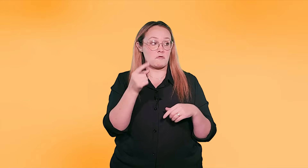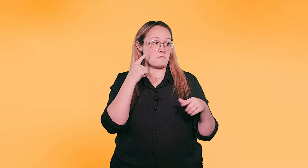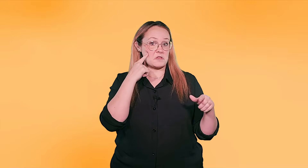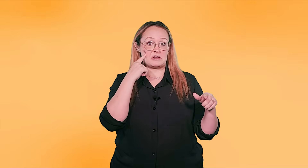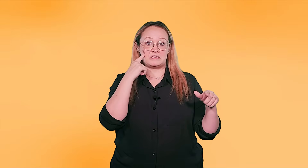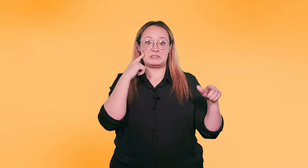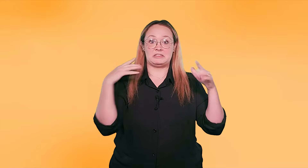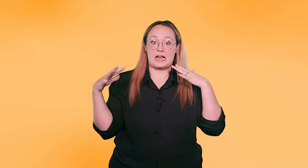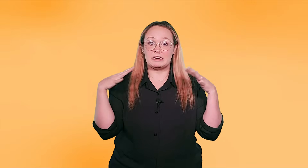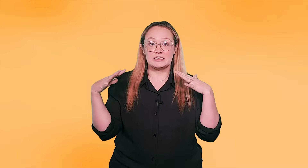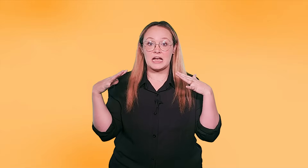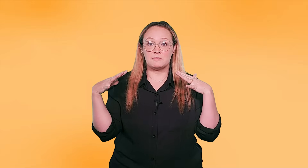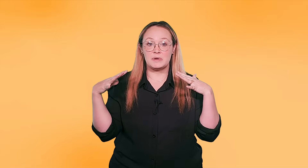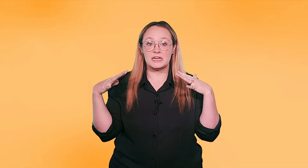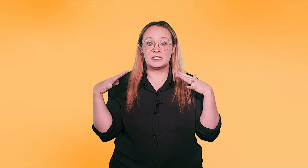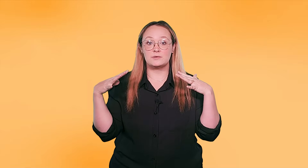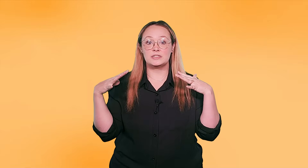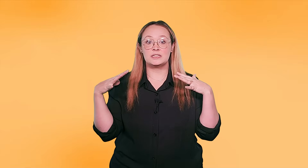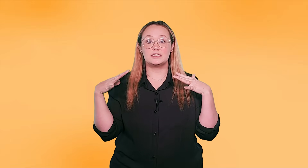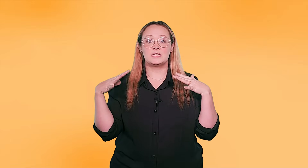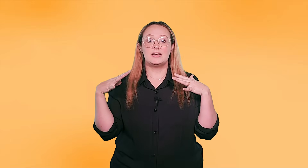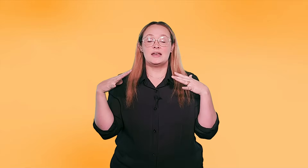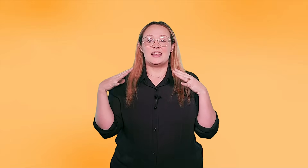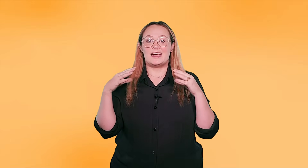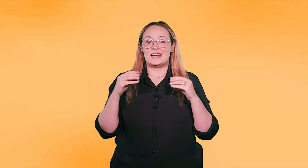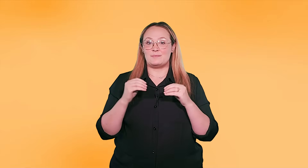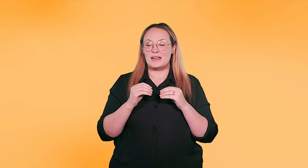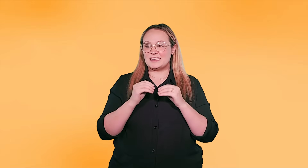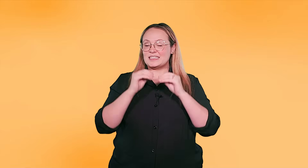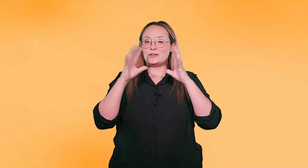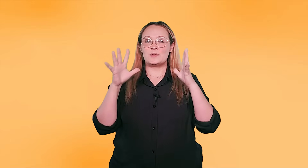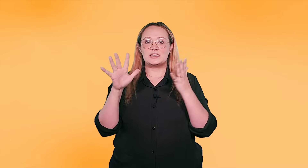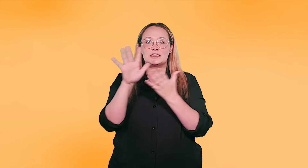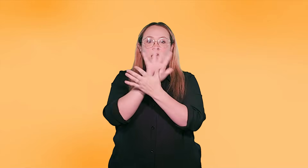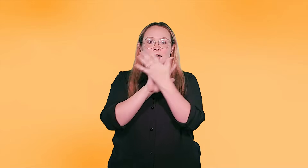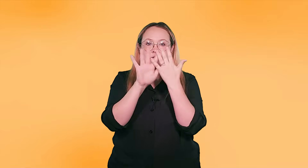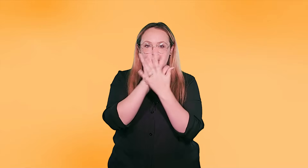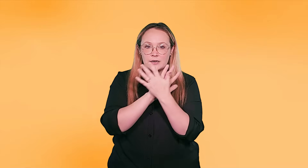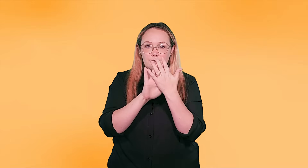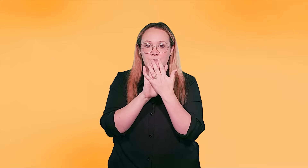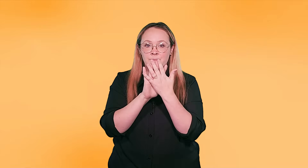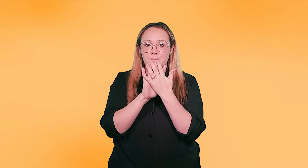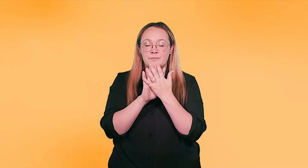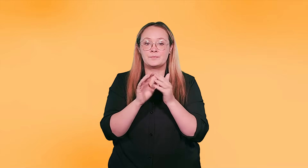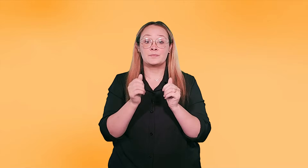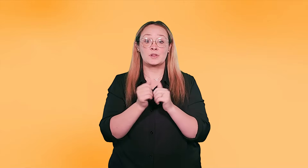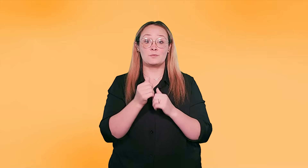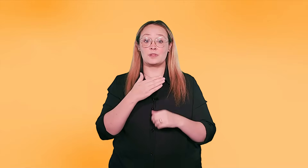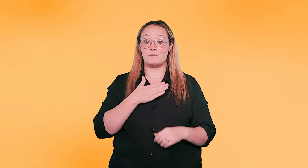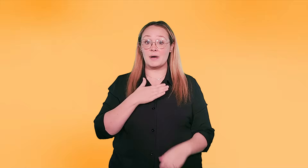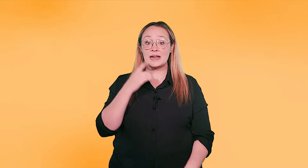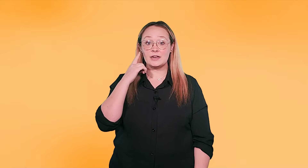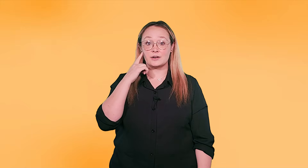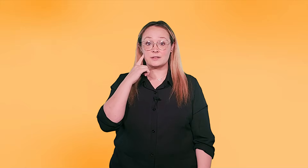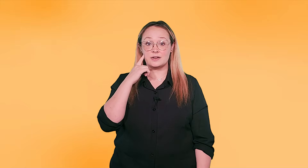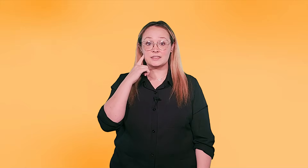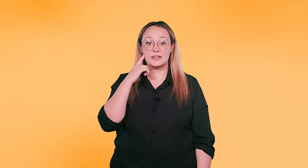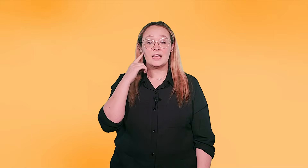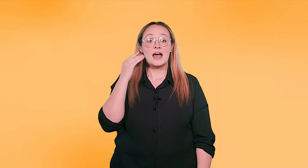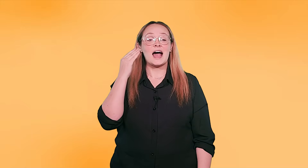or with a static sound making noises and it makes noises unclear. With my hearing loss,